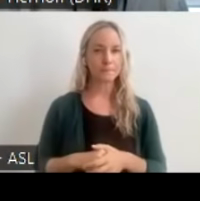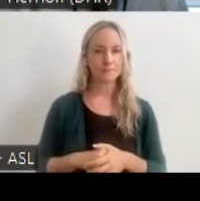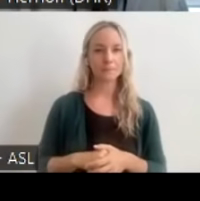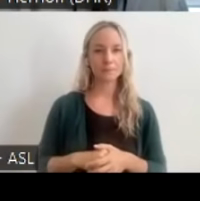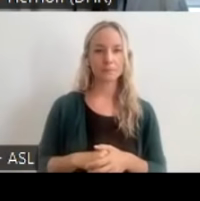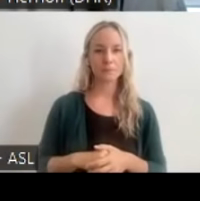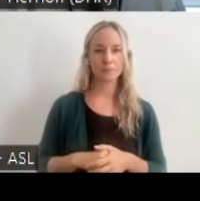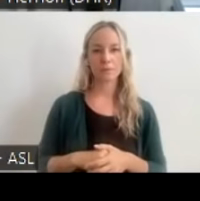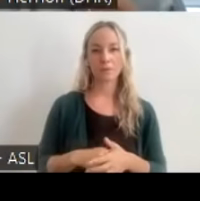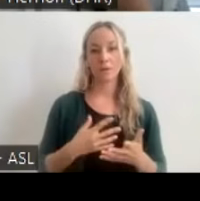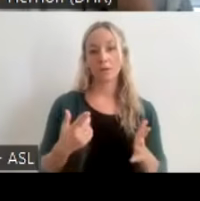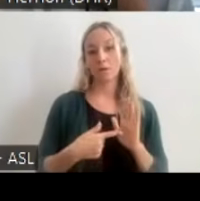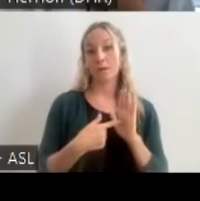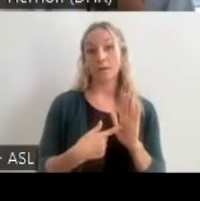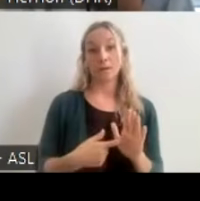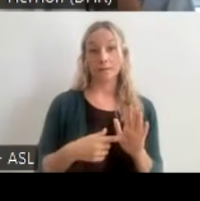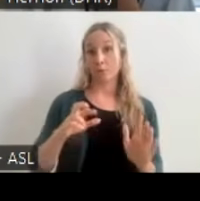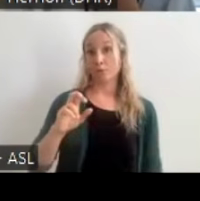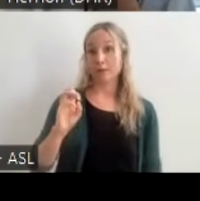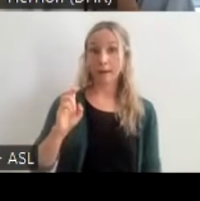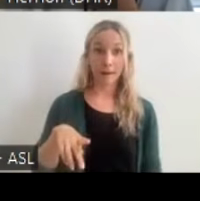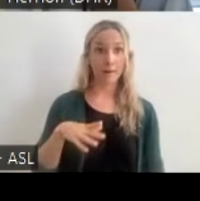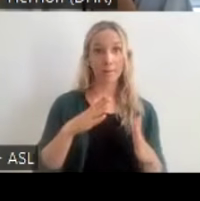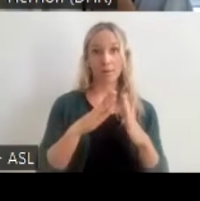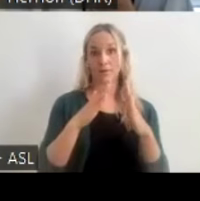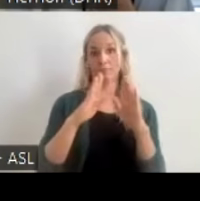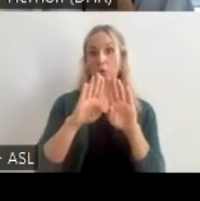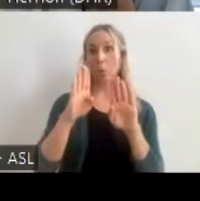architectural barrier removal, Talked a little bit about this